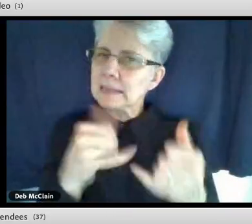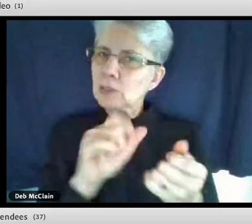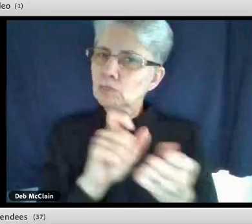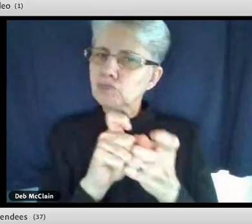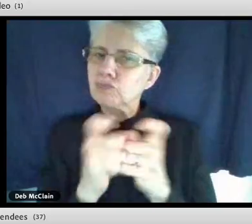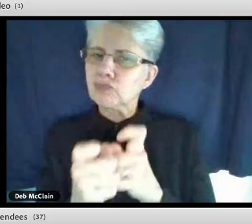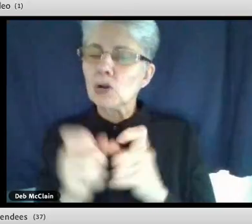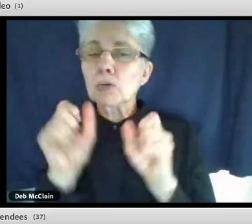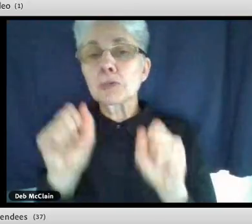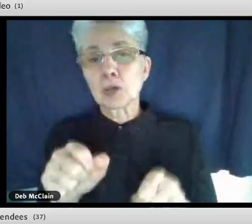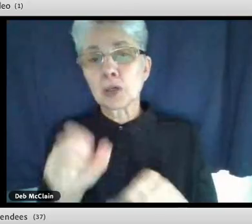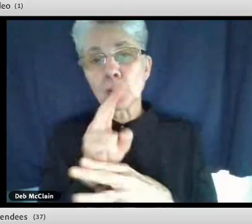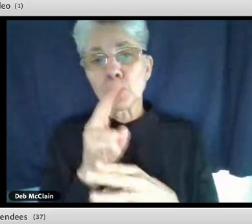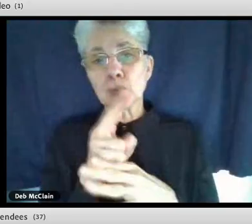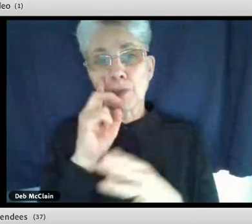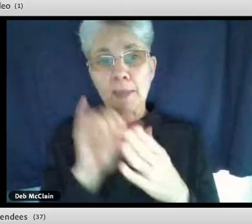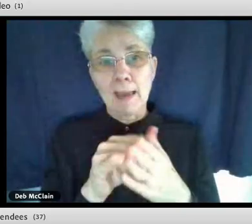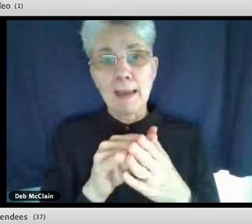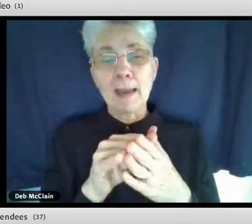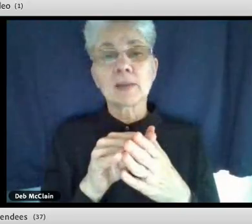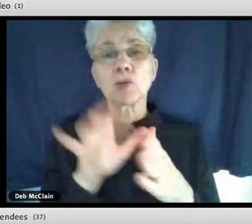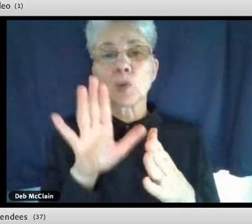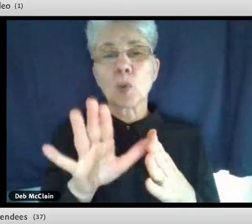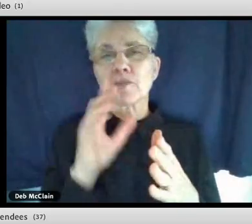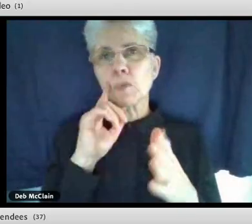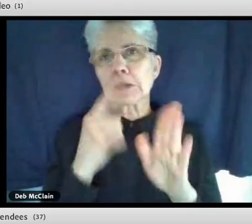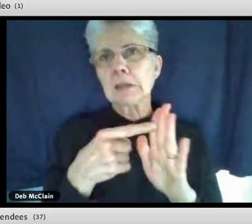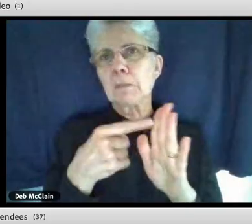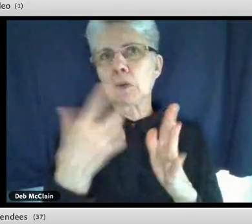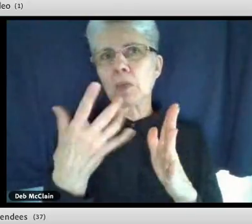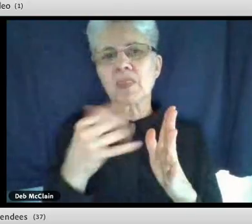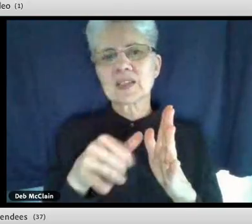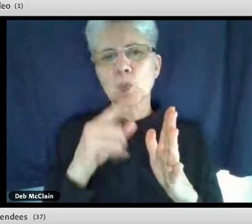but it could be something that you could look at, so, for instance,